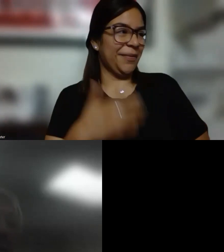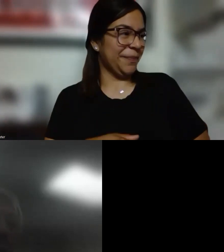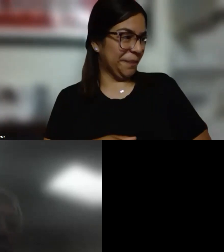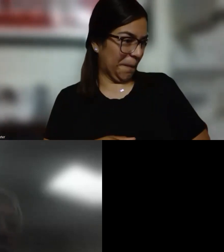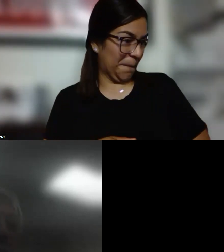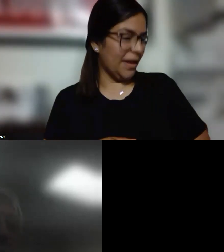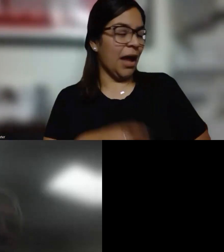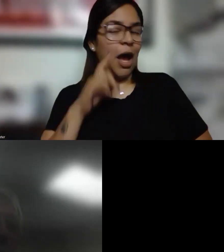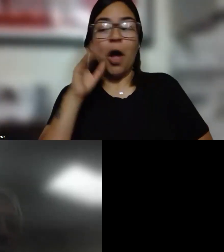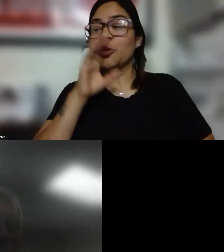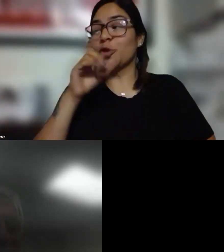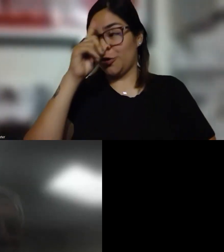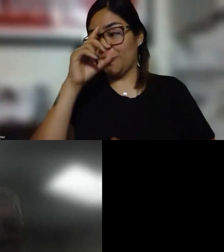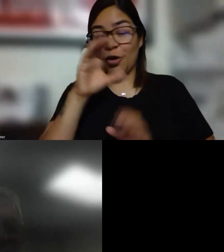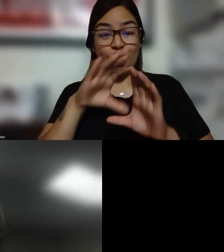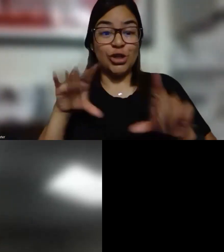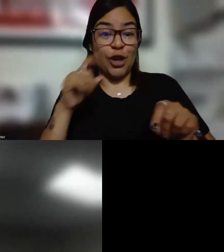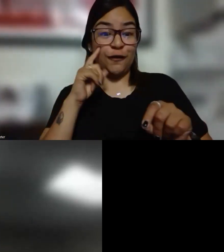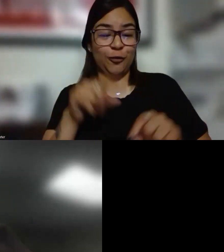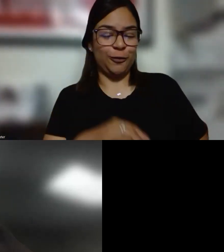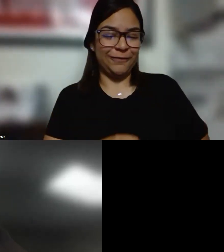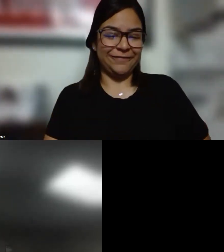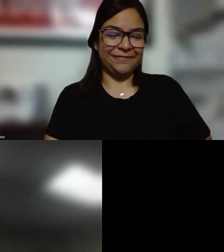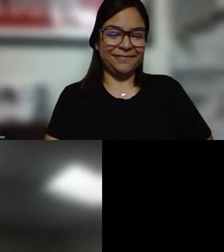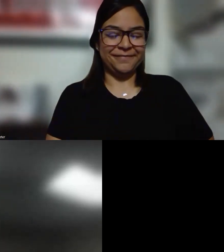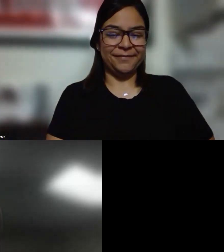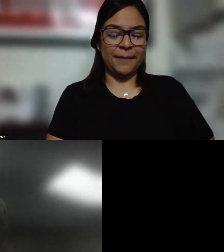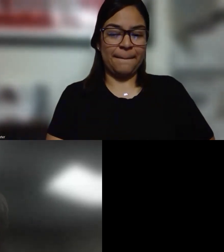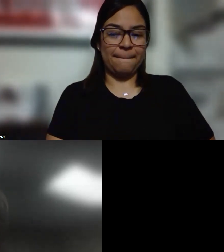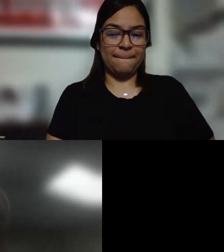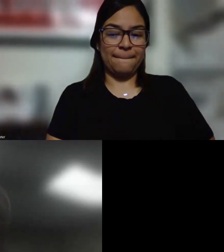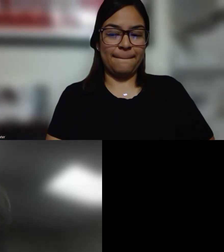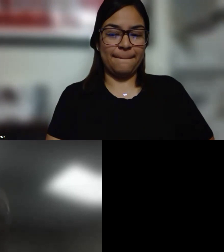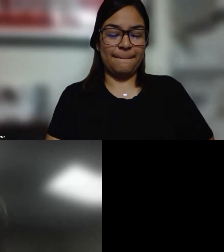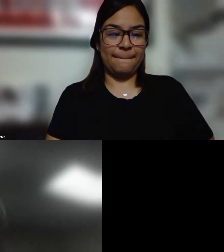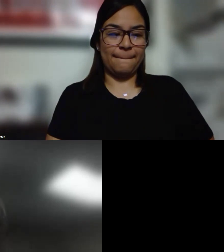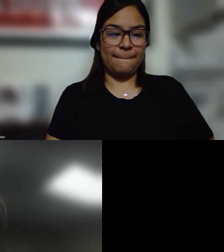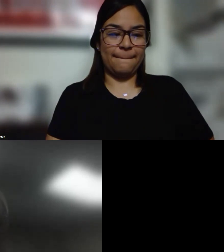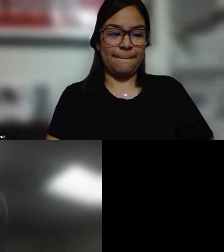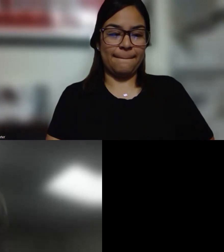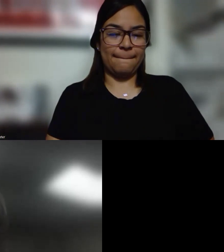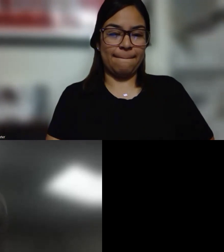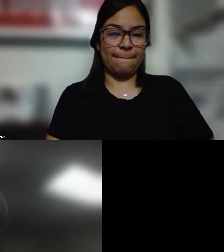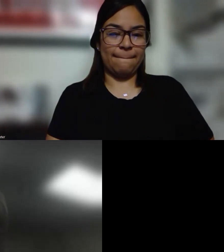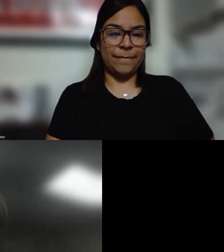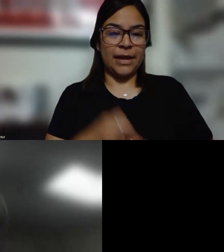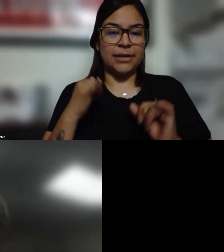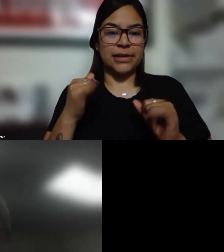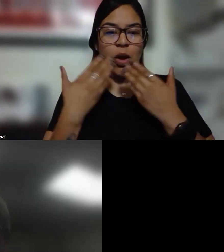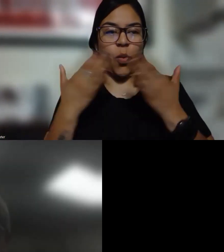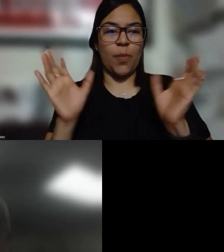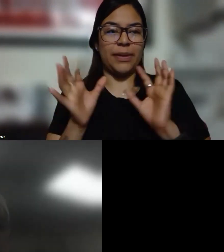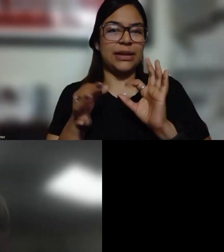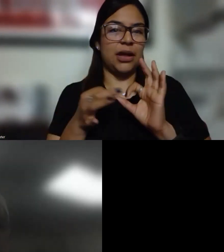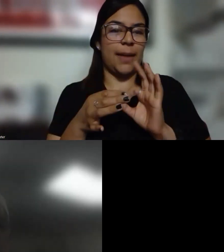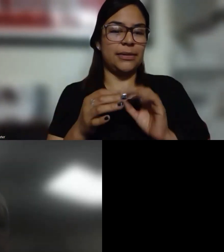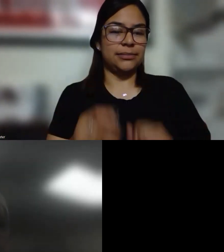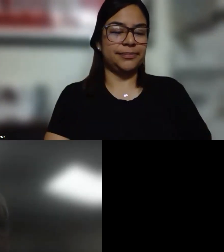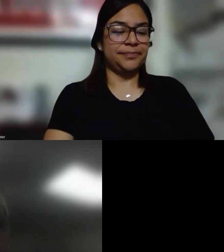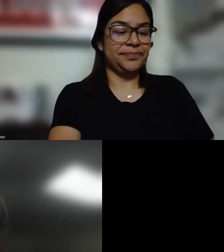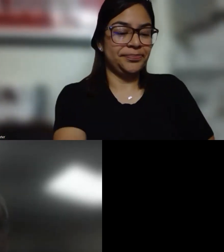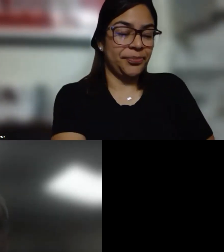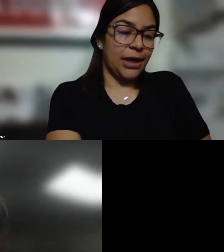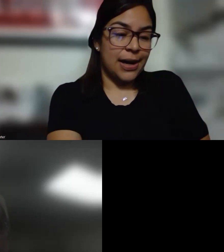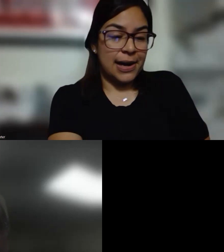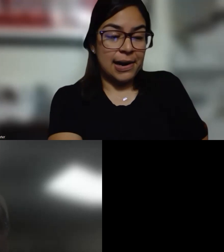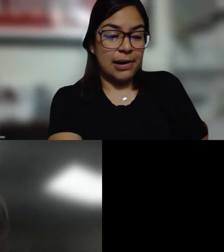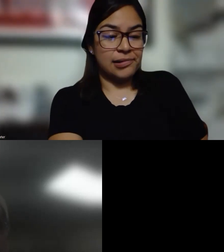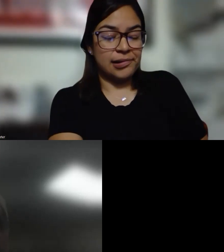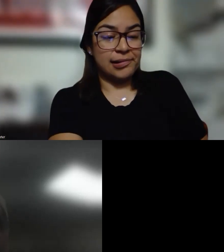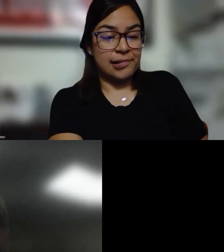check okay right yeah public comment we would love to hear from the public questions